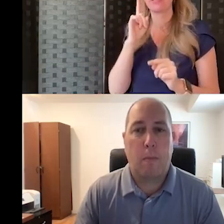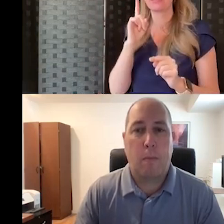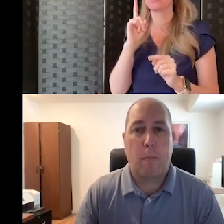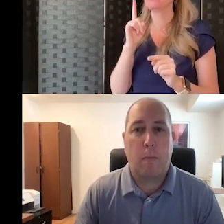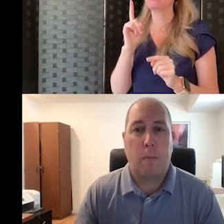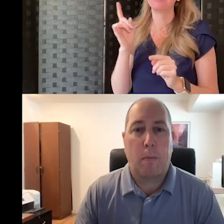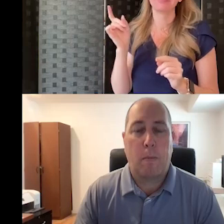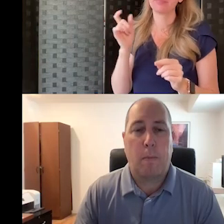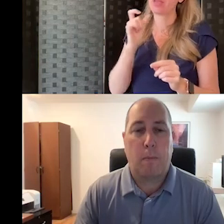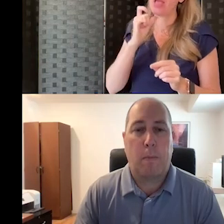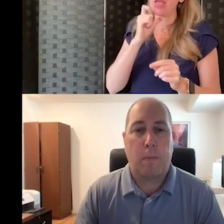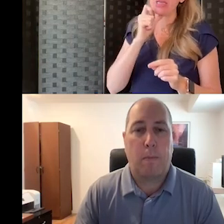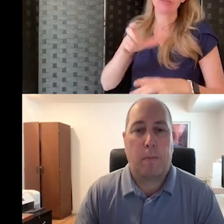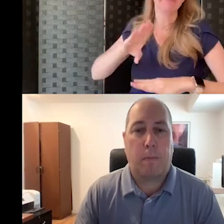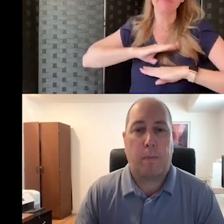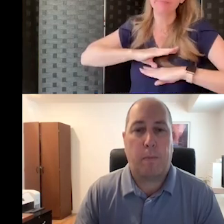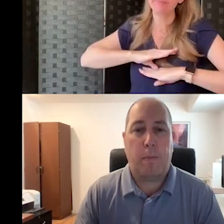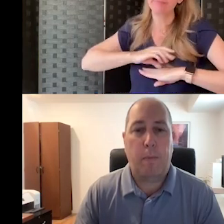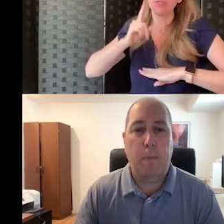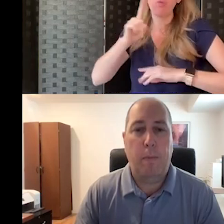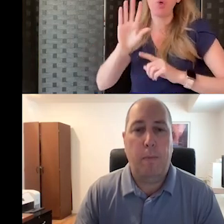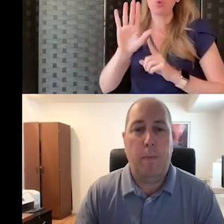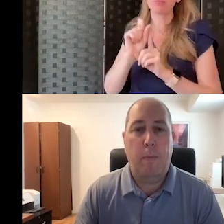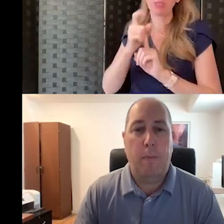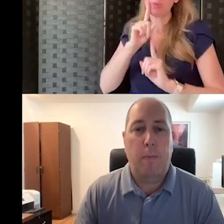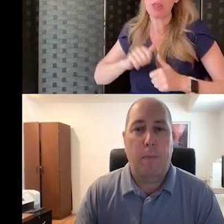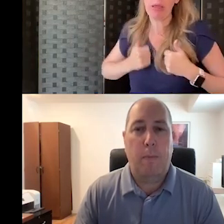insufficient for the scenario you're actually encountering in real life and I just don't